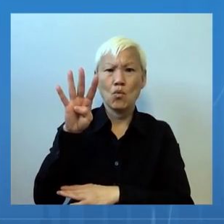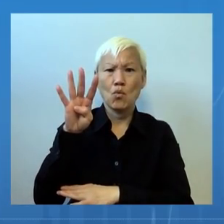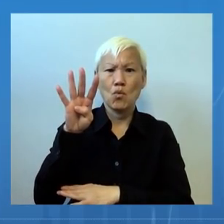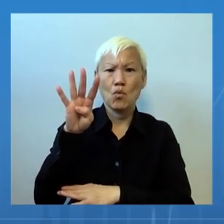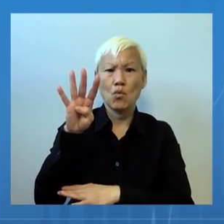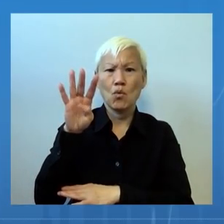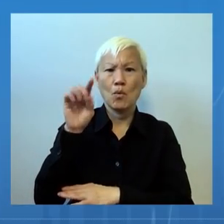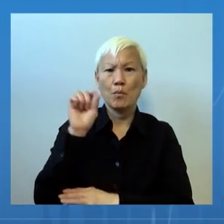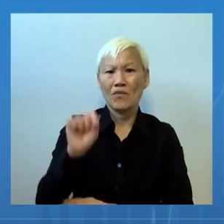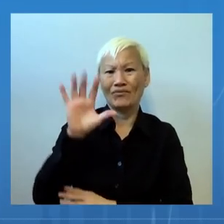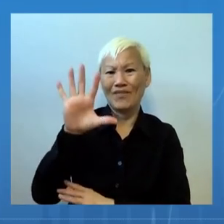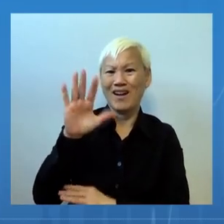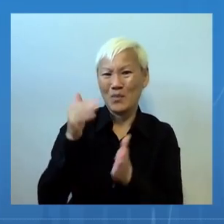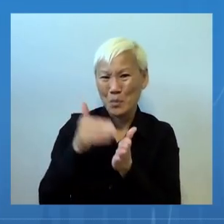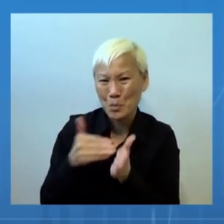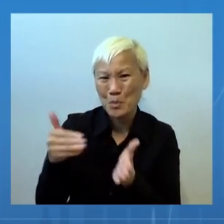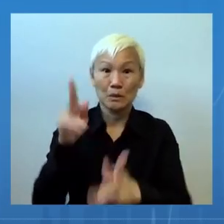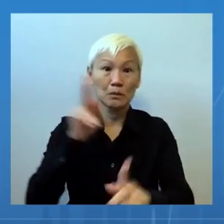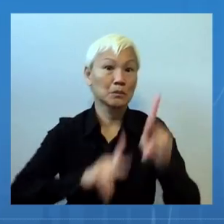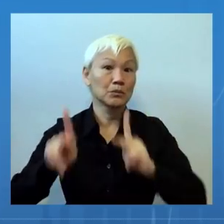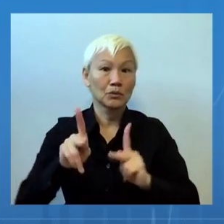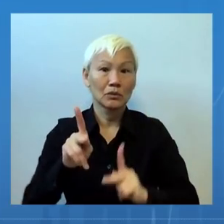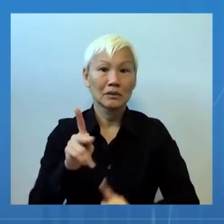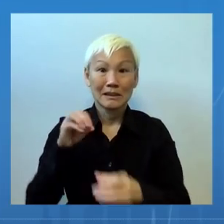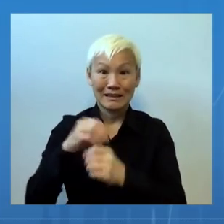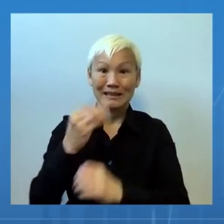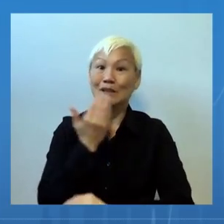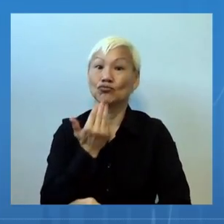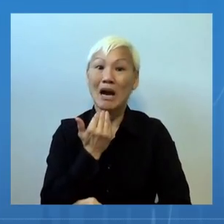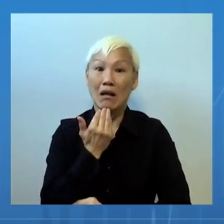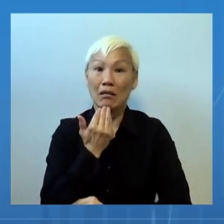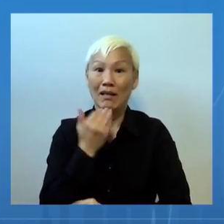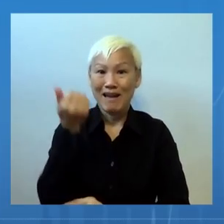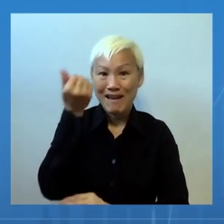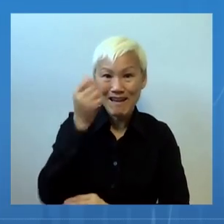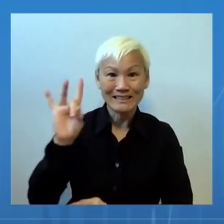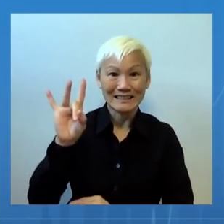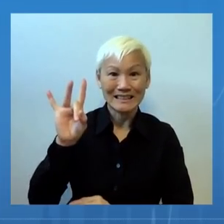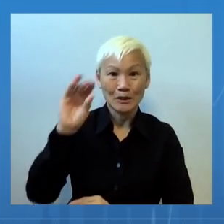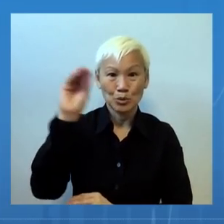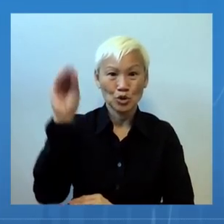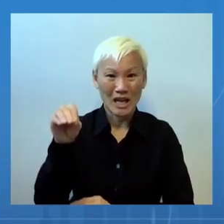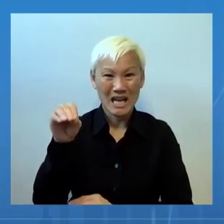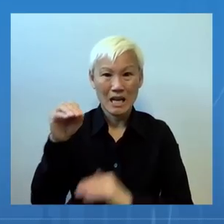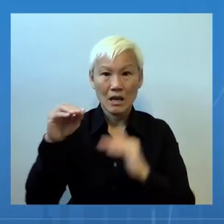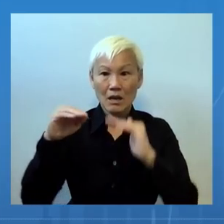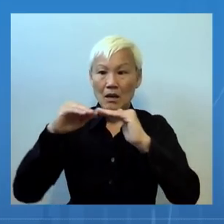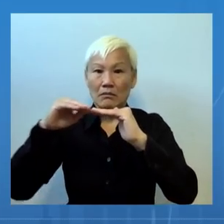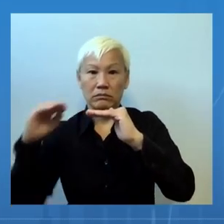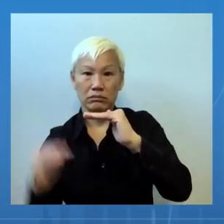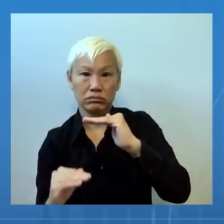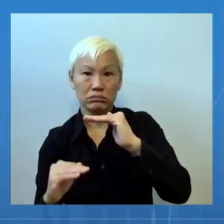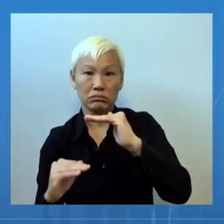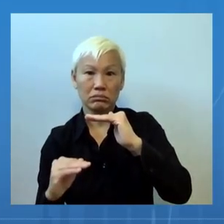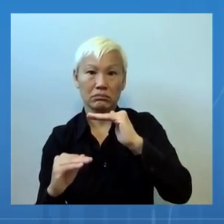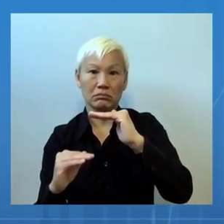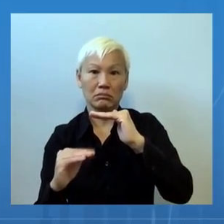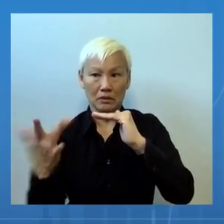there's an 18-fold lower for ages 60-plus and a 22-fold lower for younger ages,